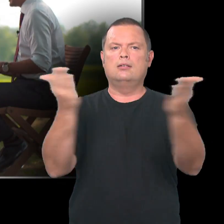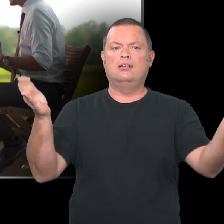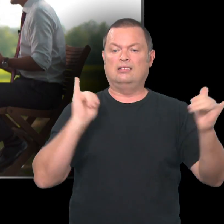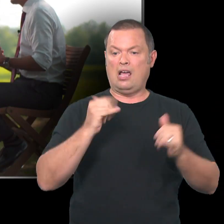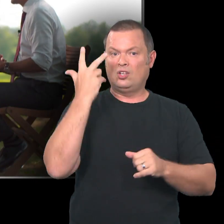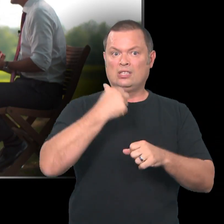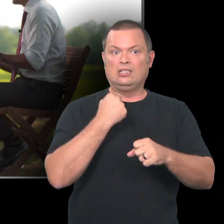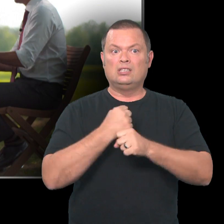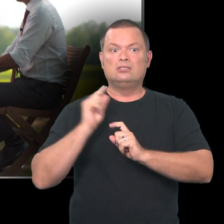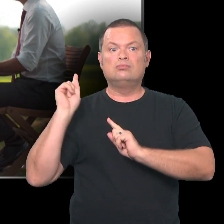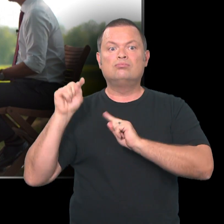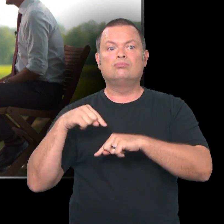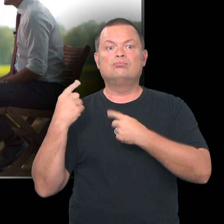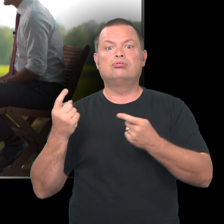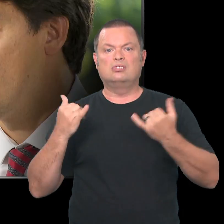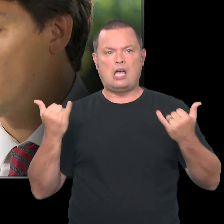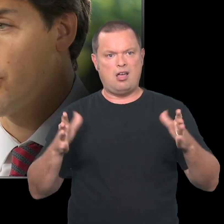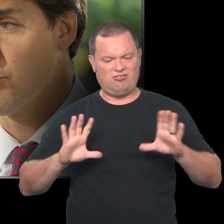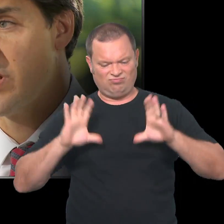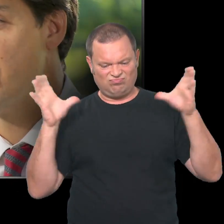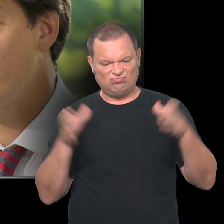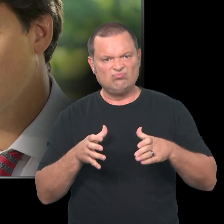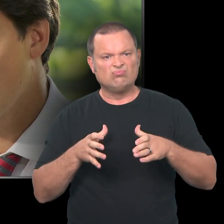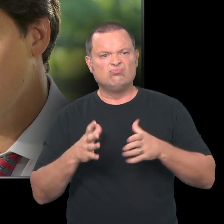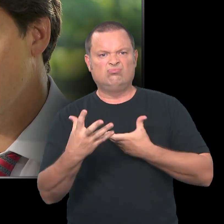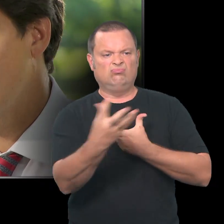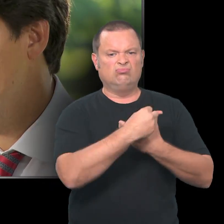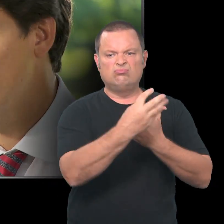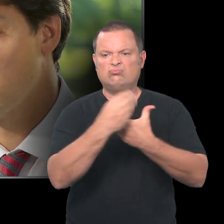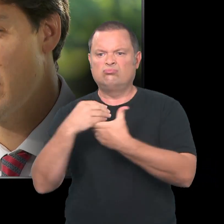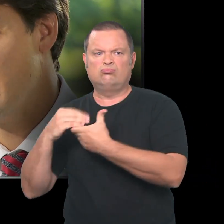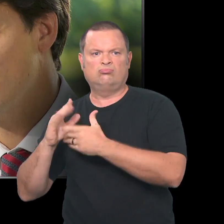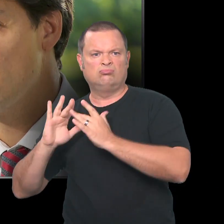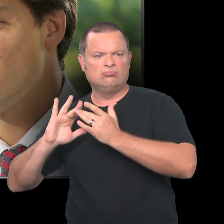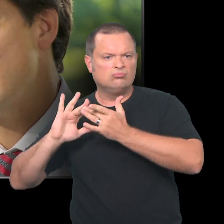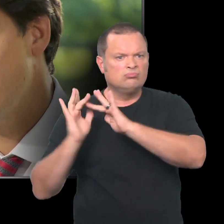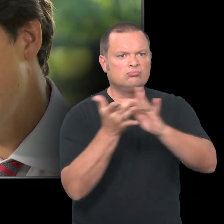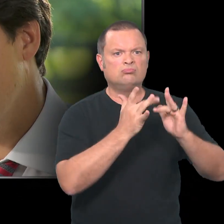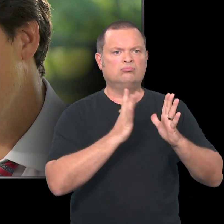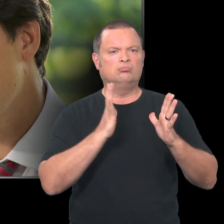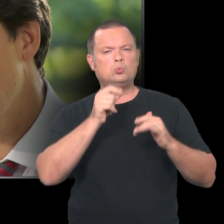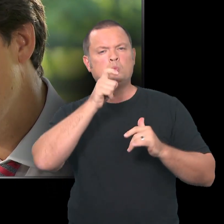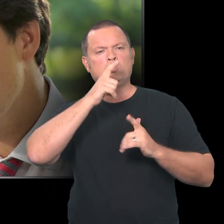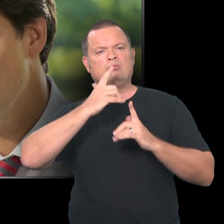And what we have changed over the past three years, is a party that reengages. We are reaching out